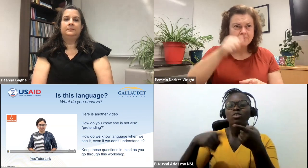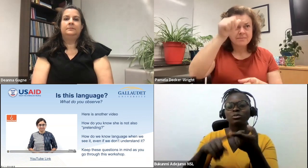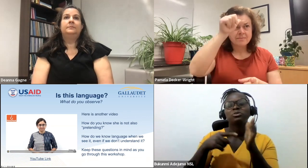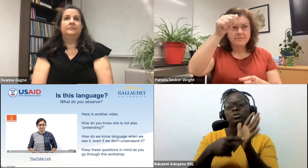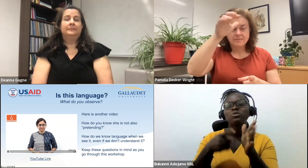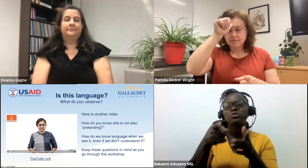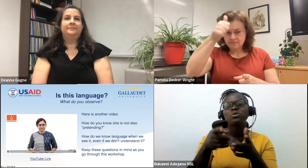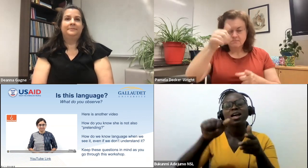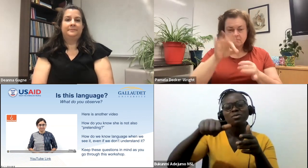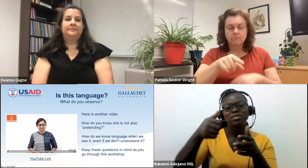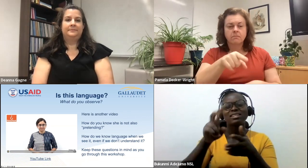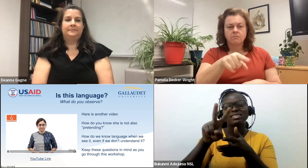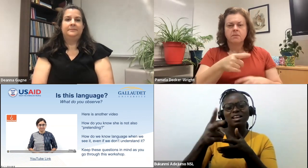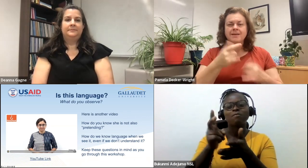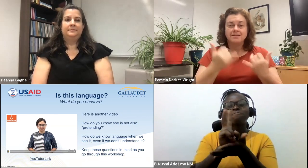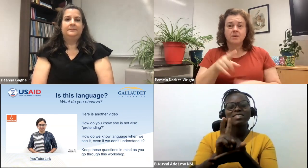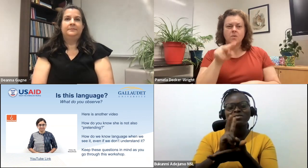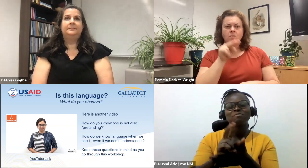This is. And if I have this correct, this woman is Indian.